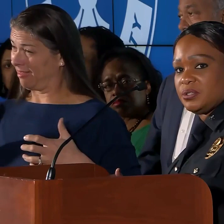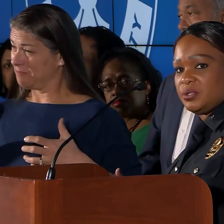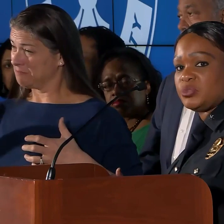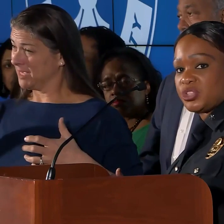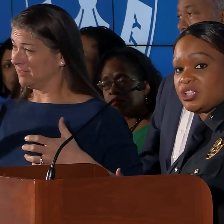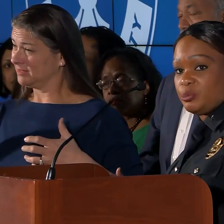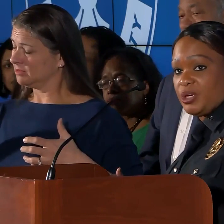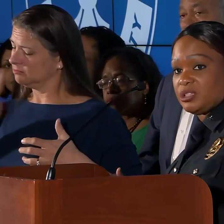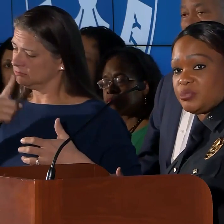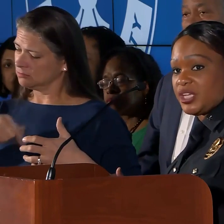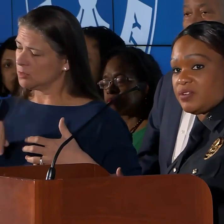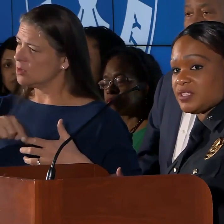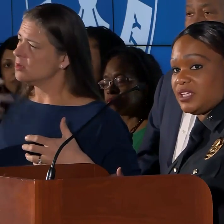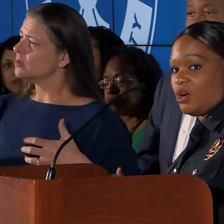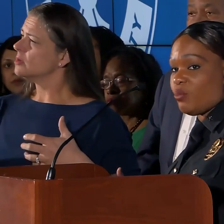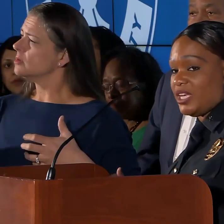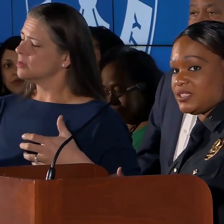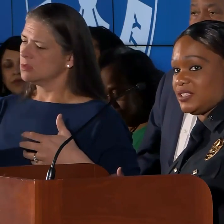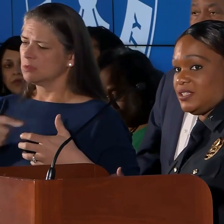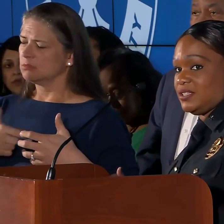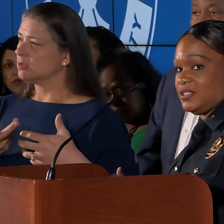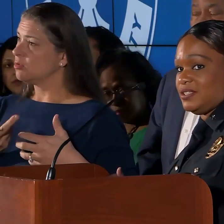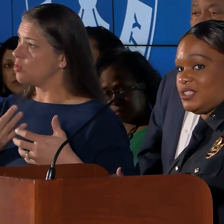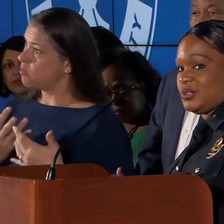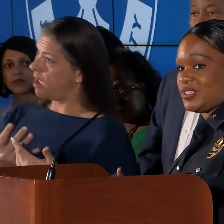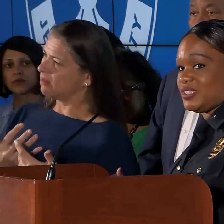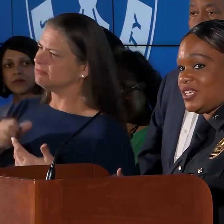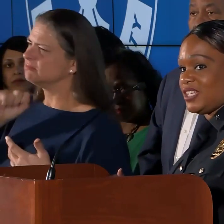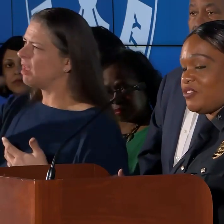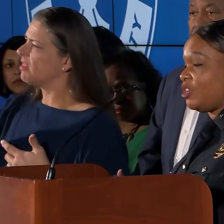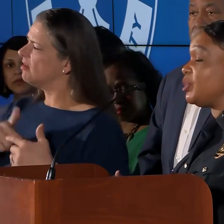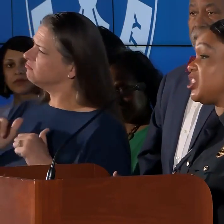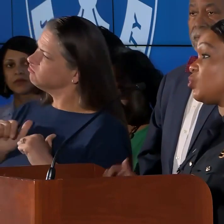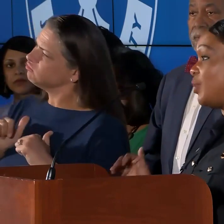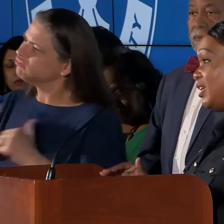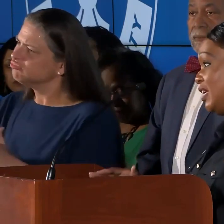who took it upon themselves and not wait to assess everything but just went